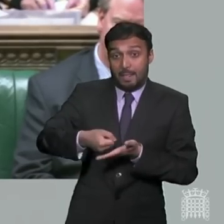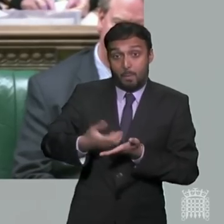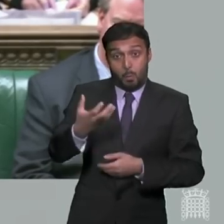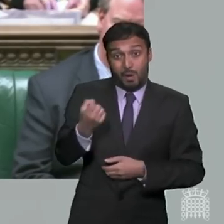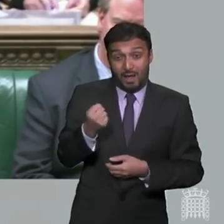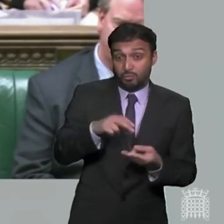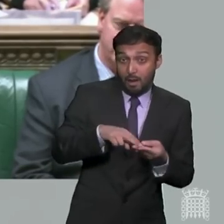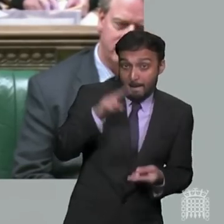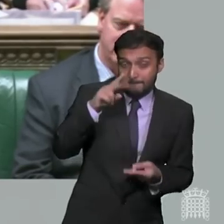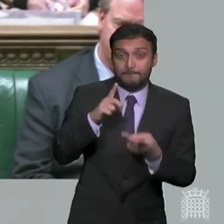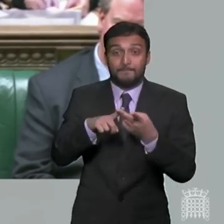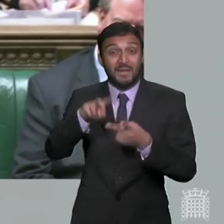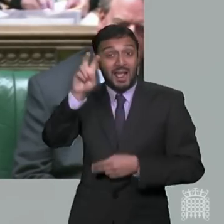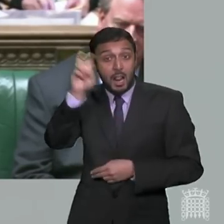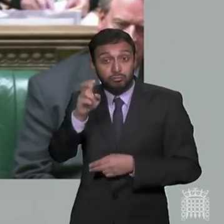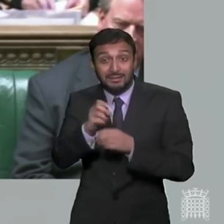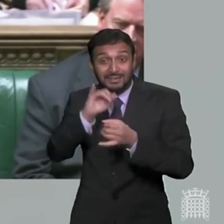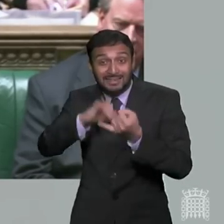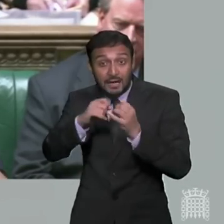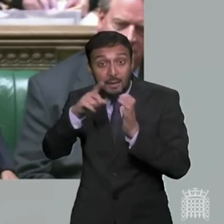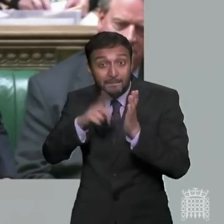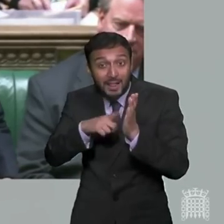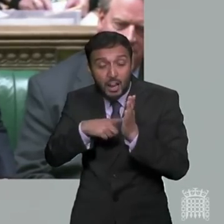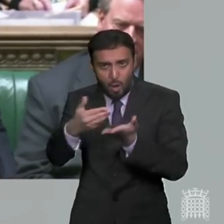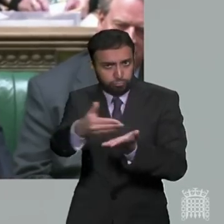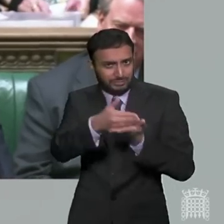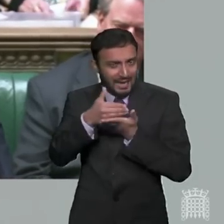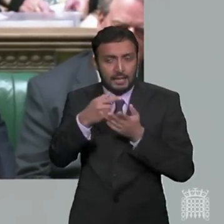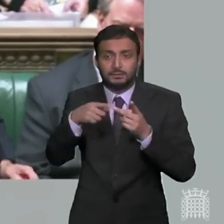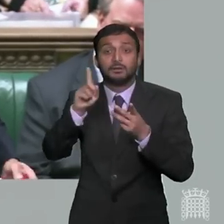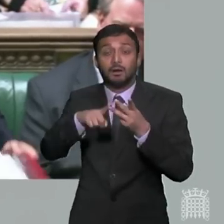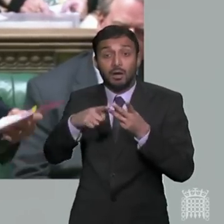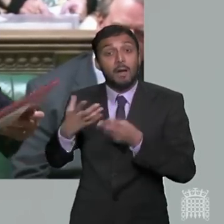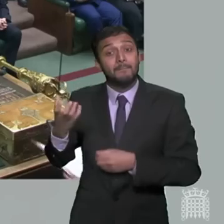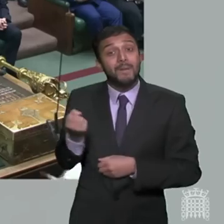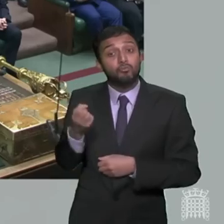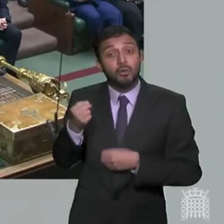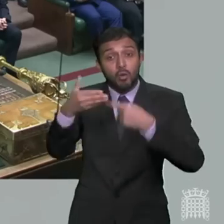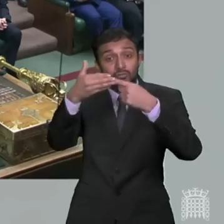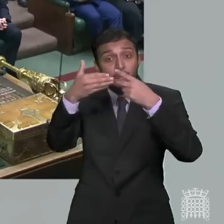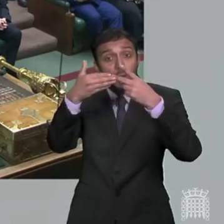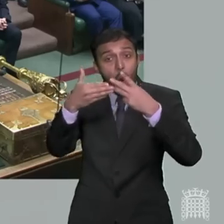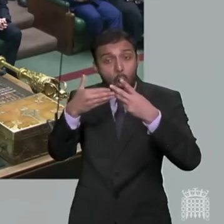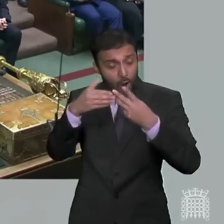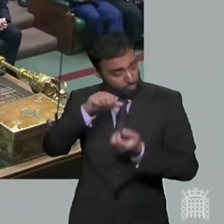from energy bills; and protecting the pensioners’ triple lock. That is what we are doing for this country.